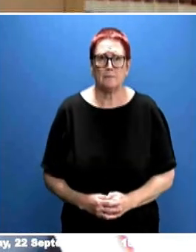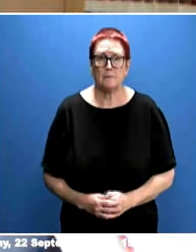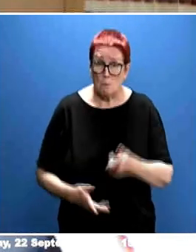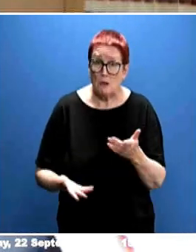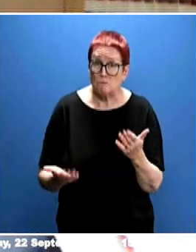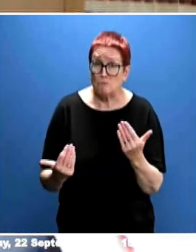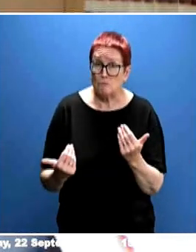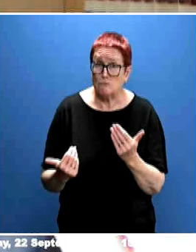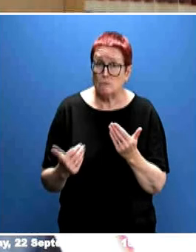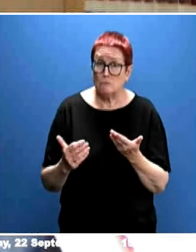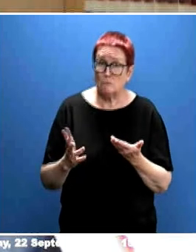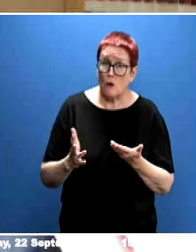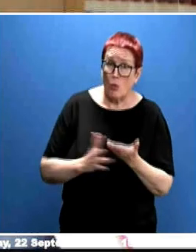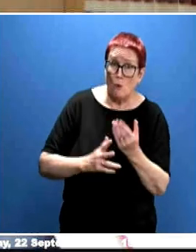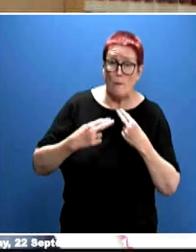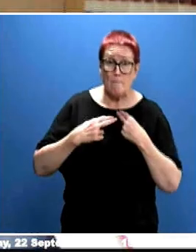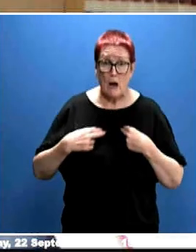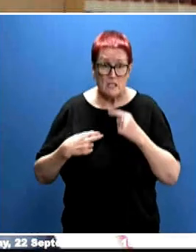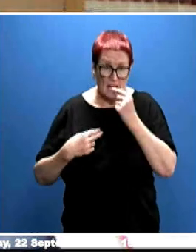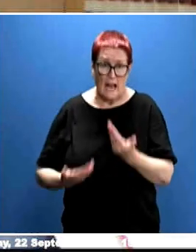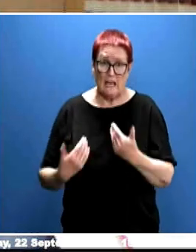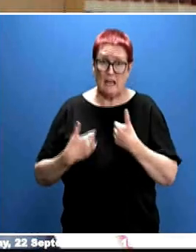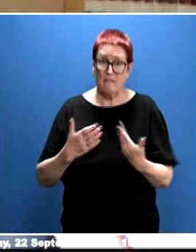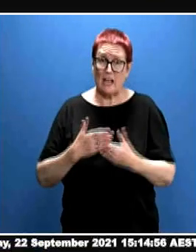welcome through your counsel to provide any further information by way of an addendum.